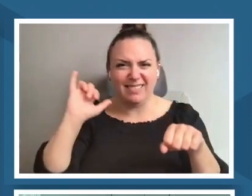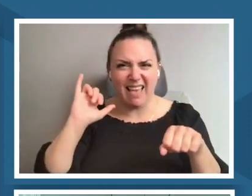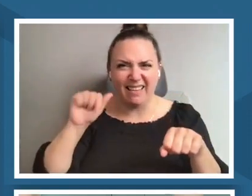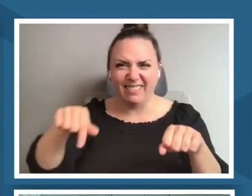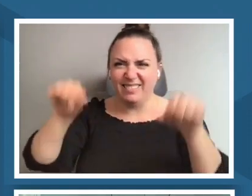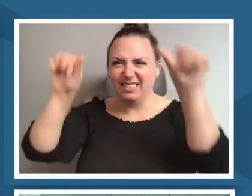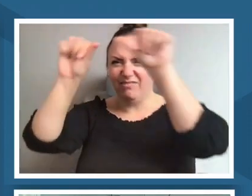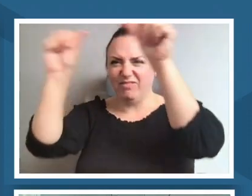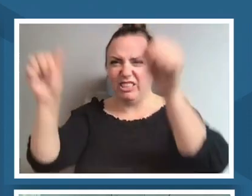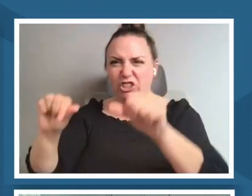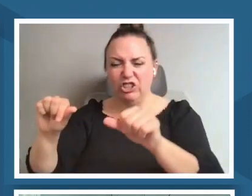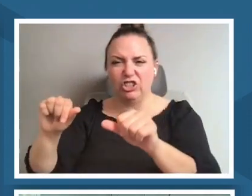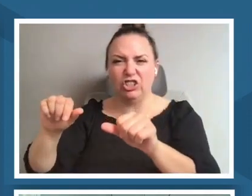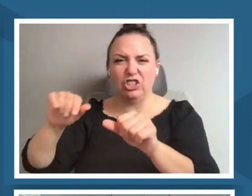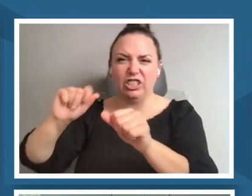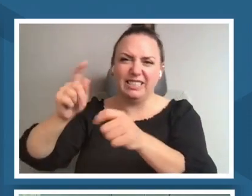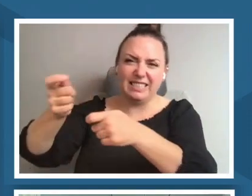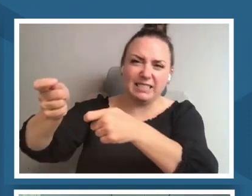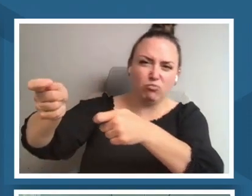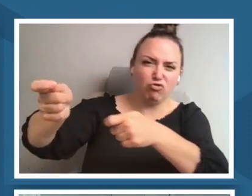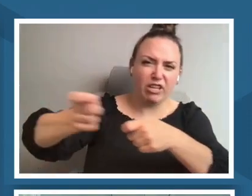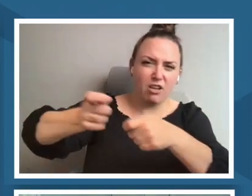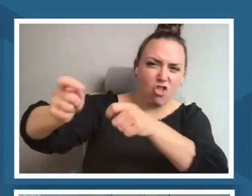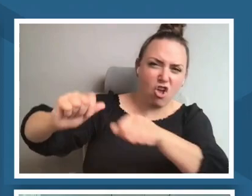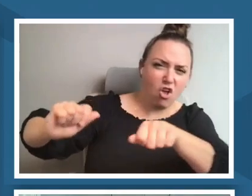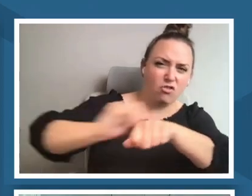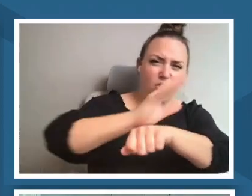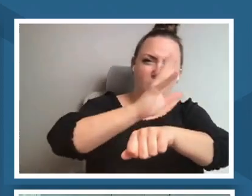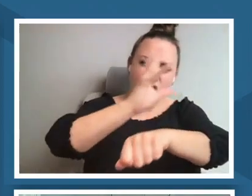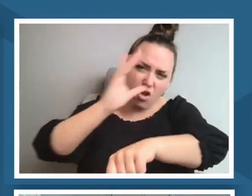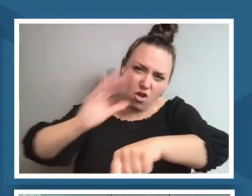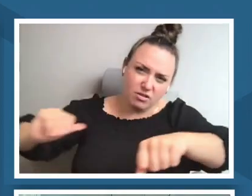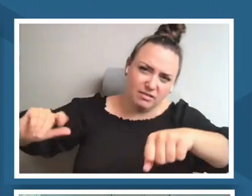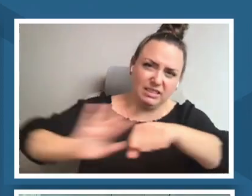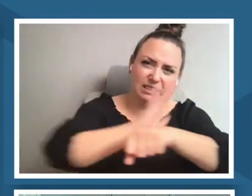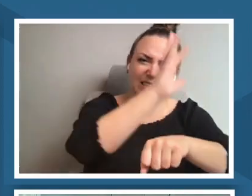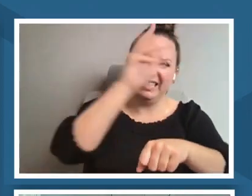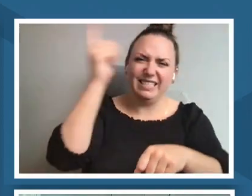bringing it along there's something that